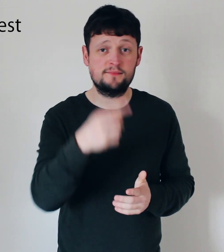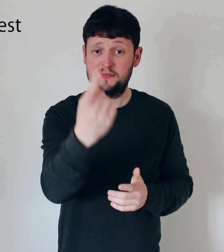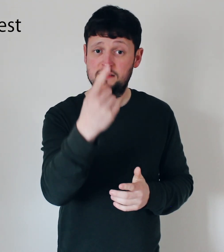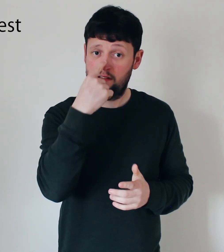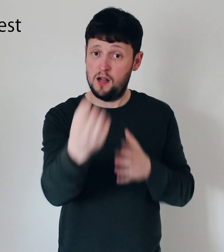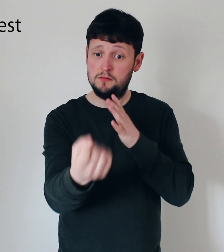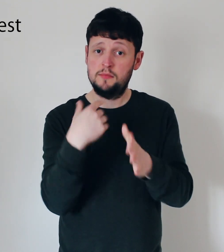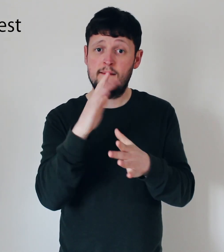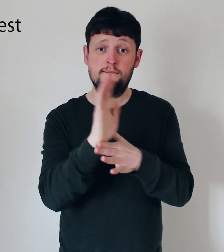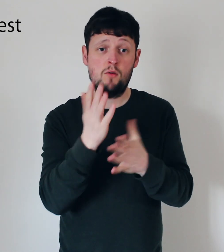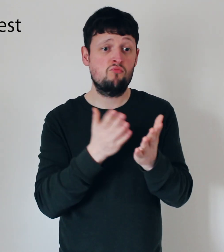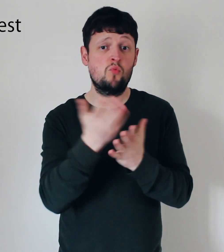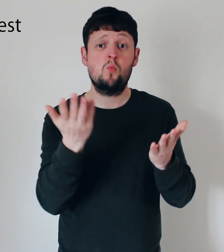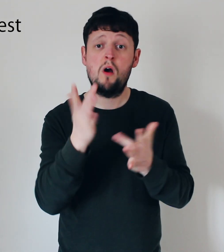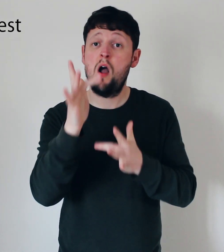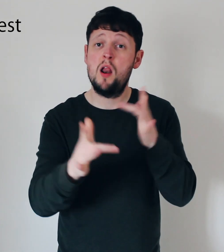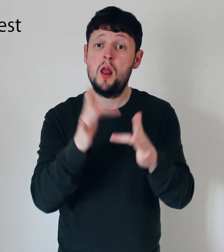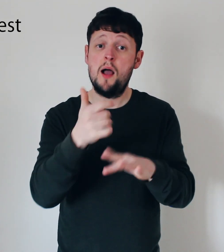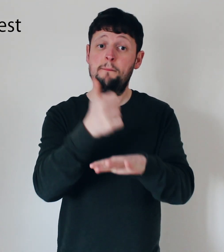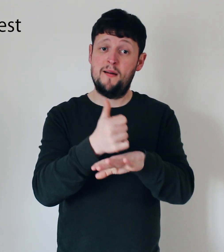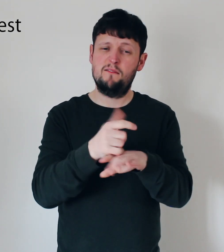You can send your film in via an online platform such as